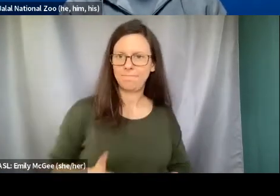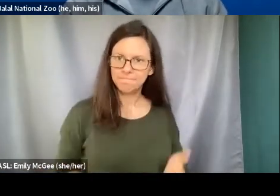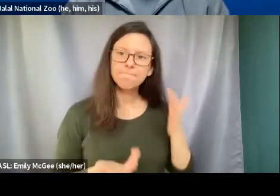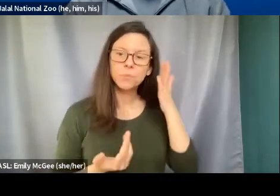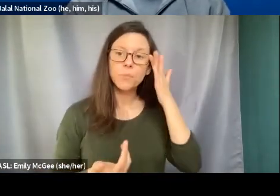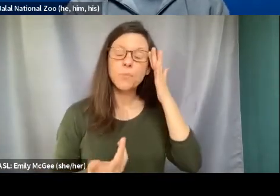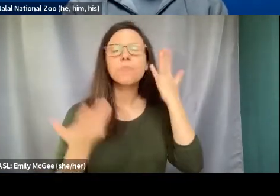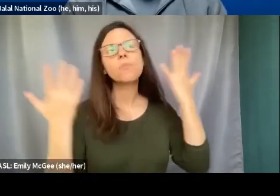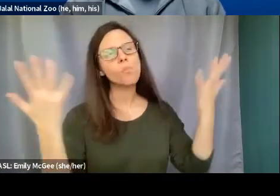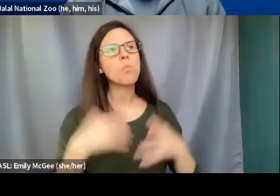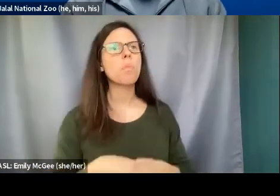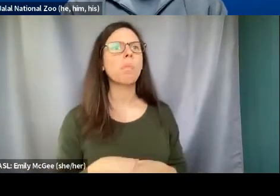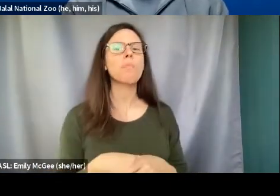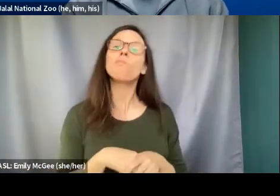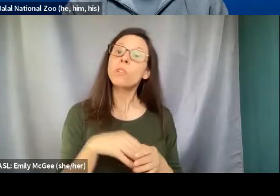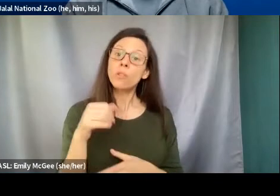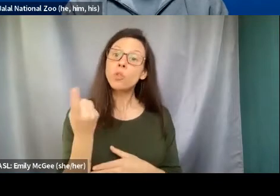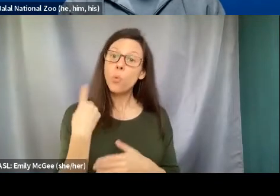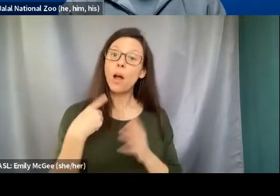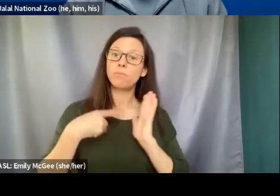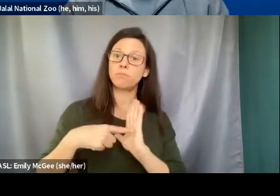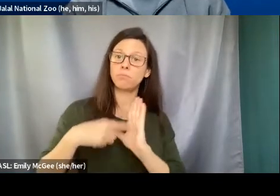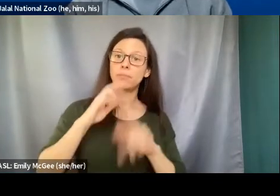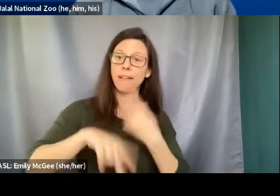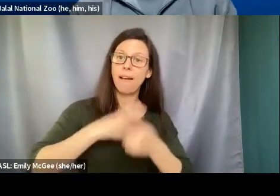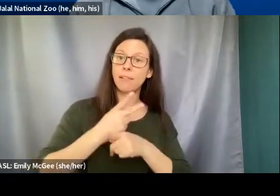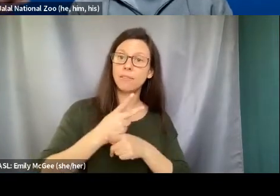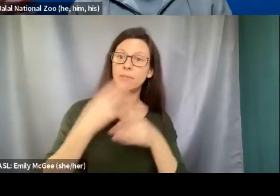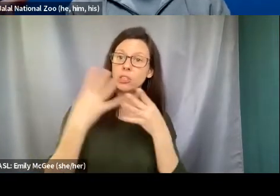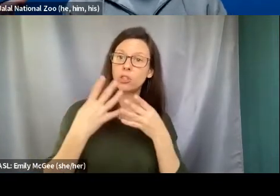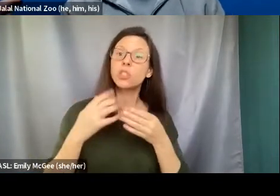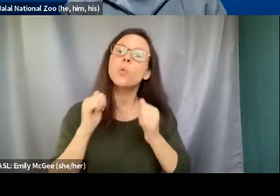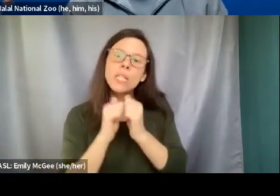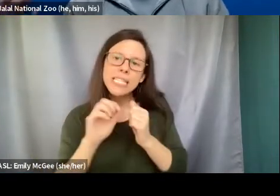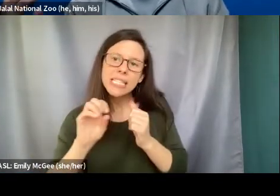sand filter as an example. The way it works is you know you have water coming in from the top